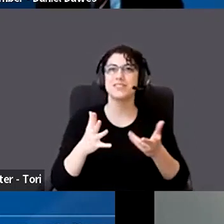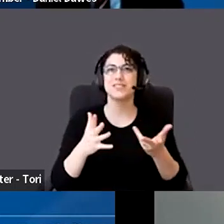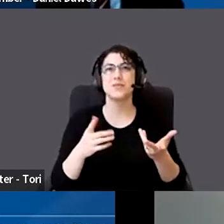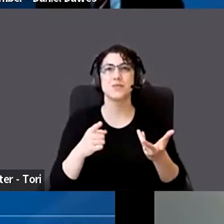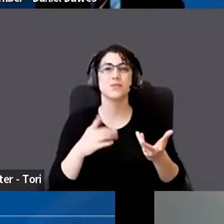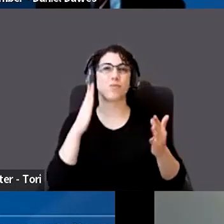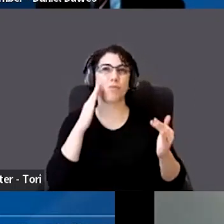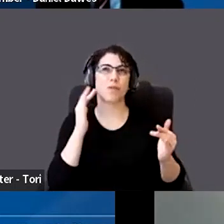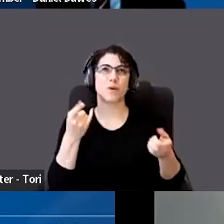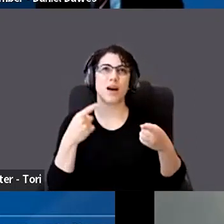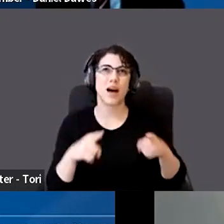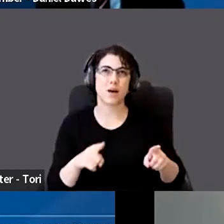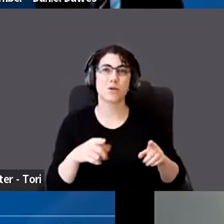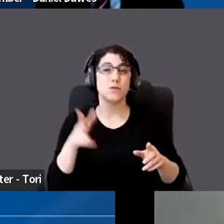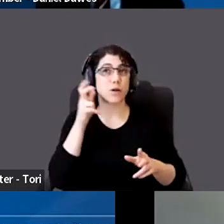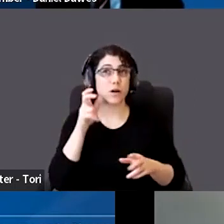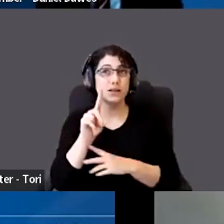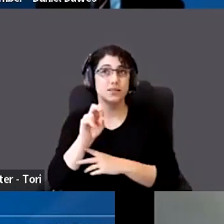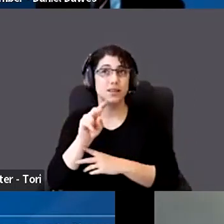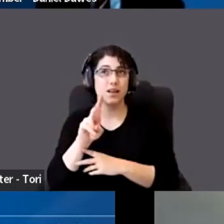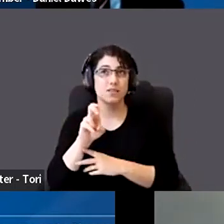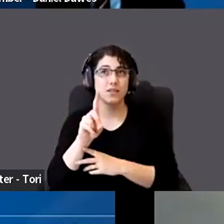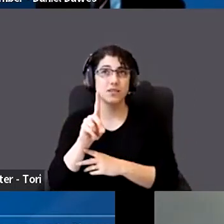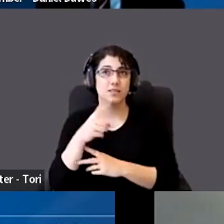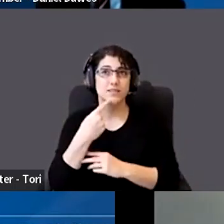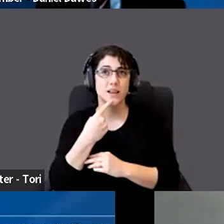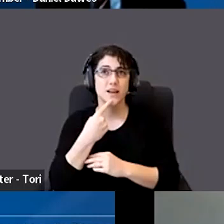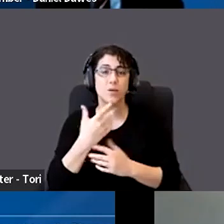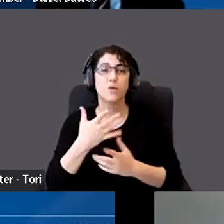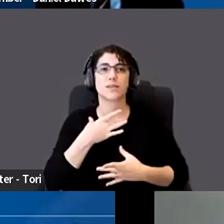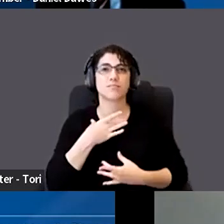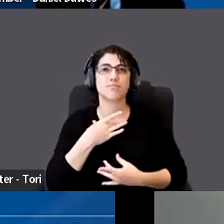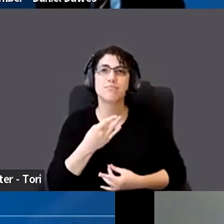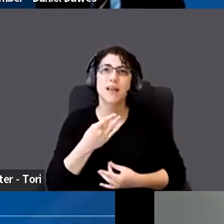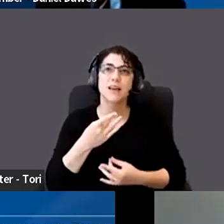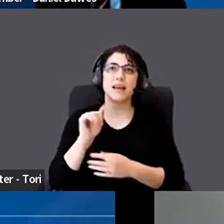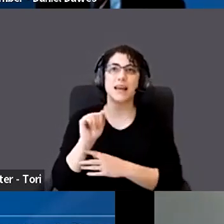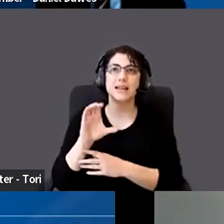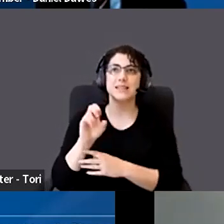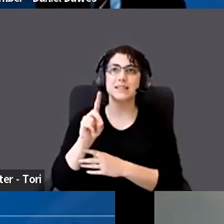we would like to have the ACD members come in early